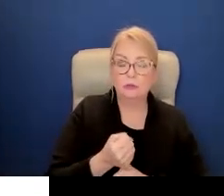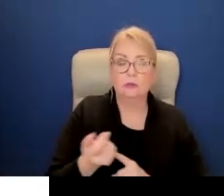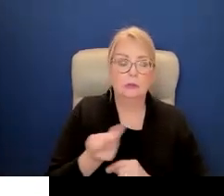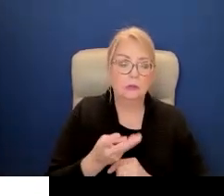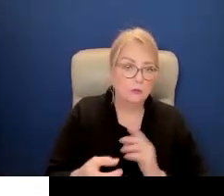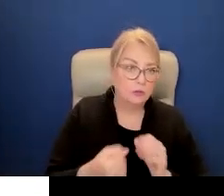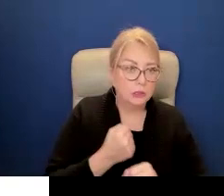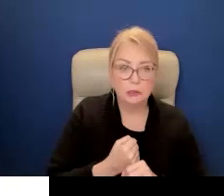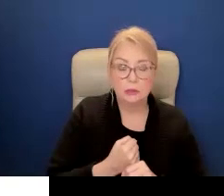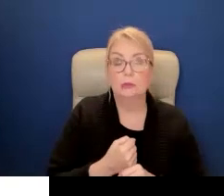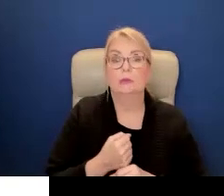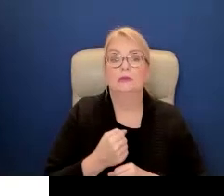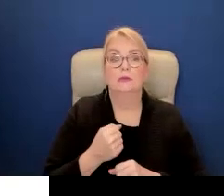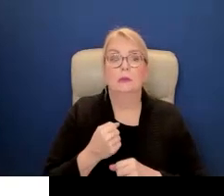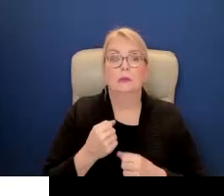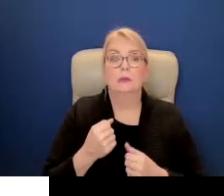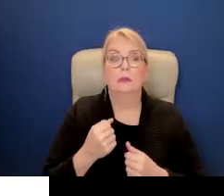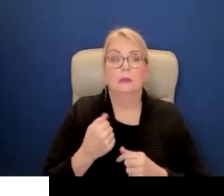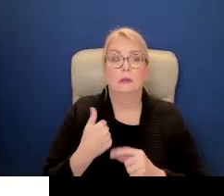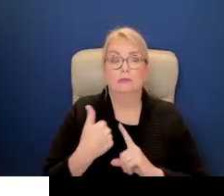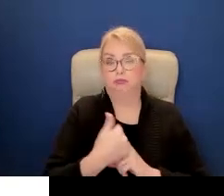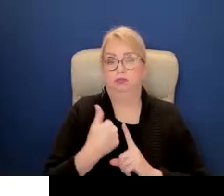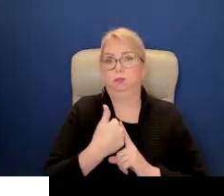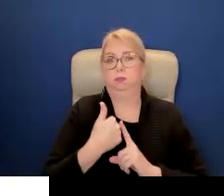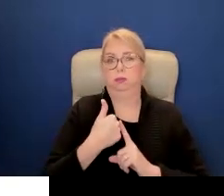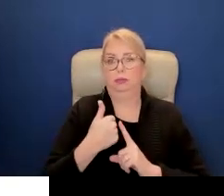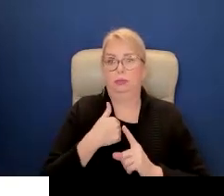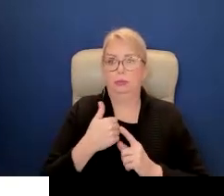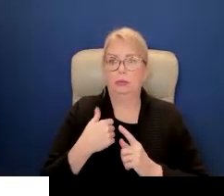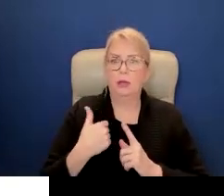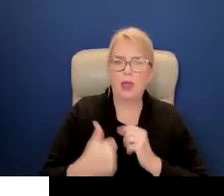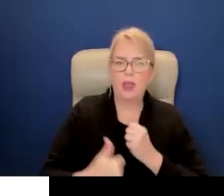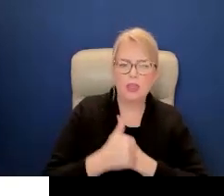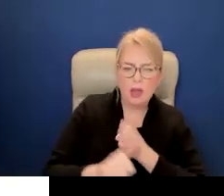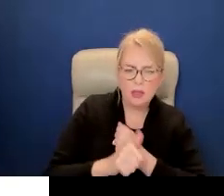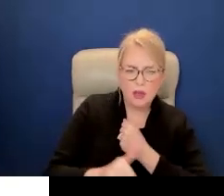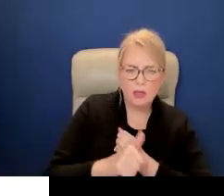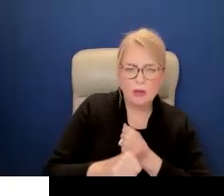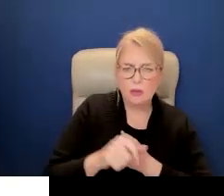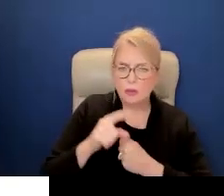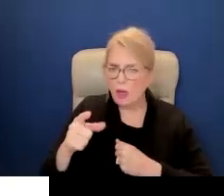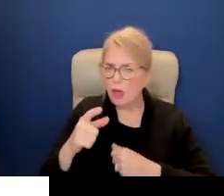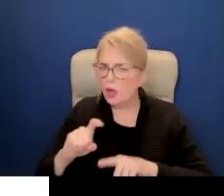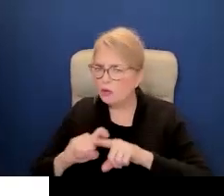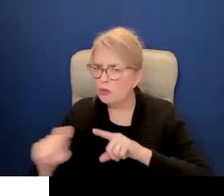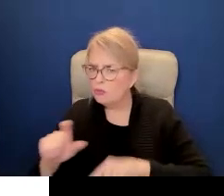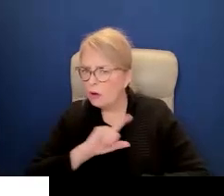But I'm, being subjected to abuse, and I keep hearing threats. You call the police. I'm going to call immigration and have you deported.